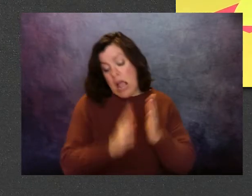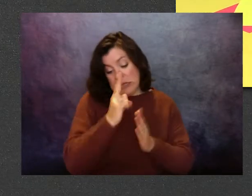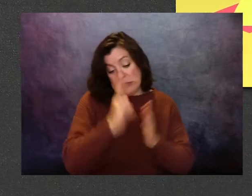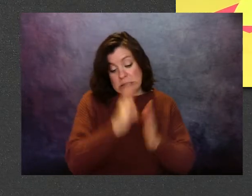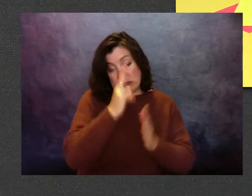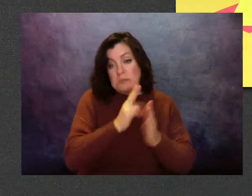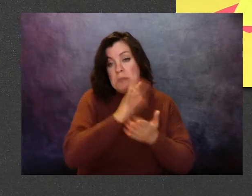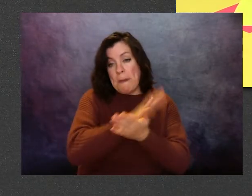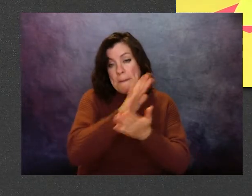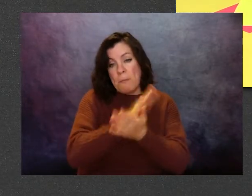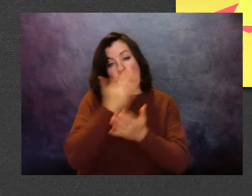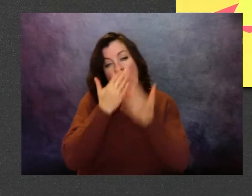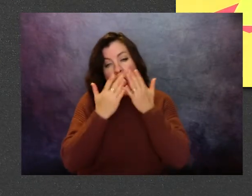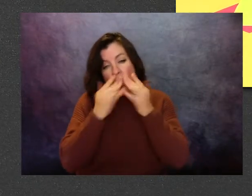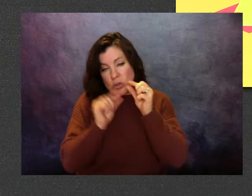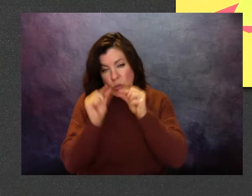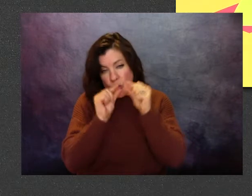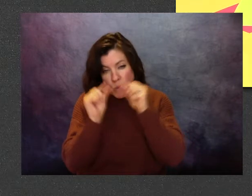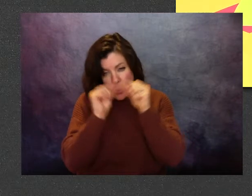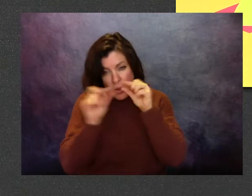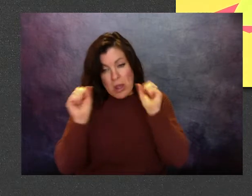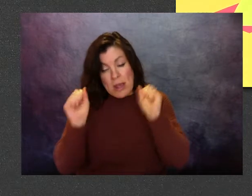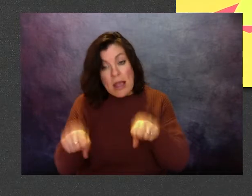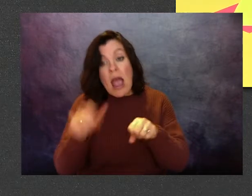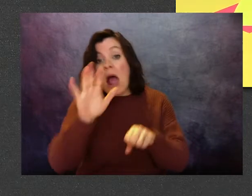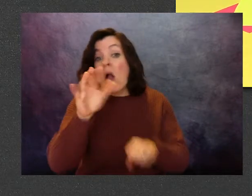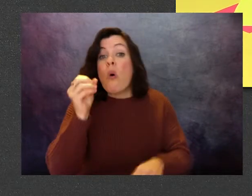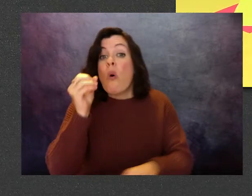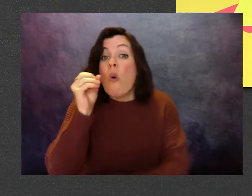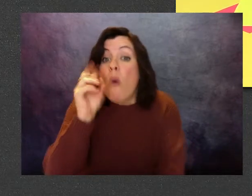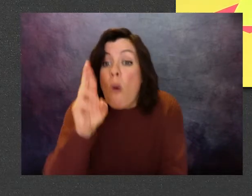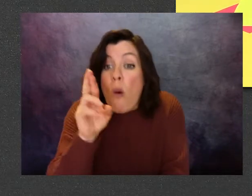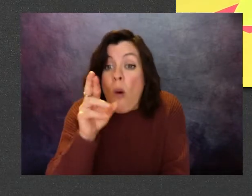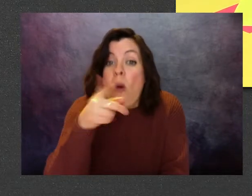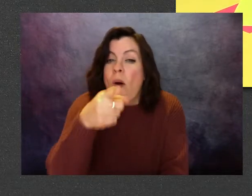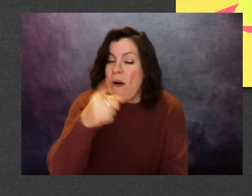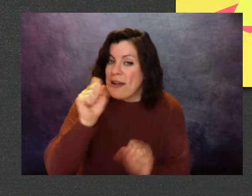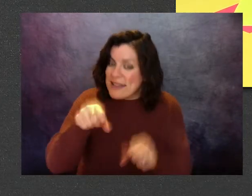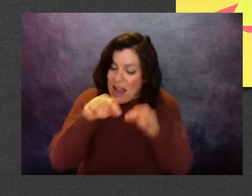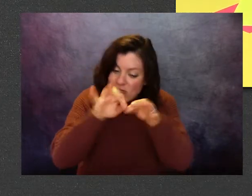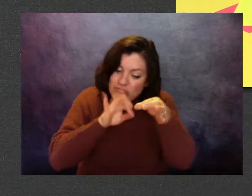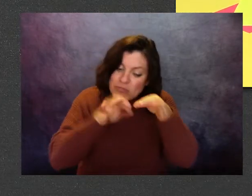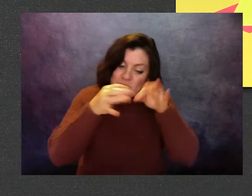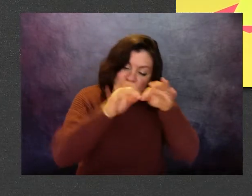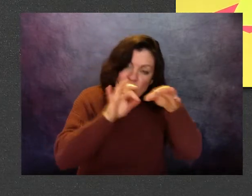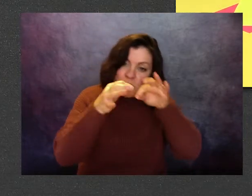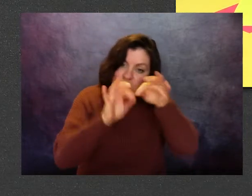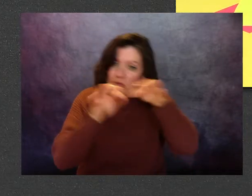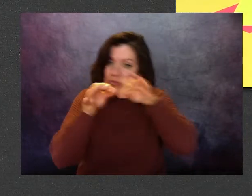little pieces or you can rip the paper, which that's the fun part